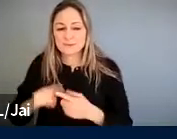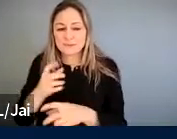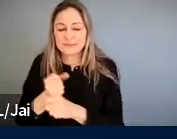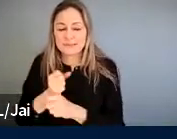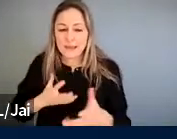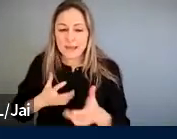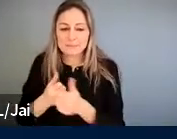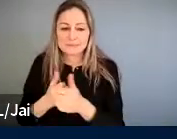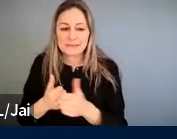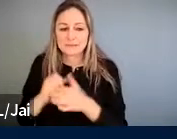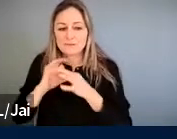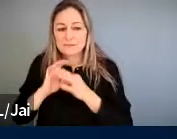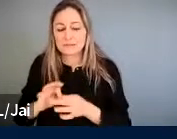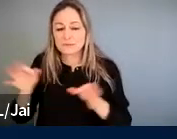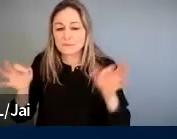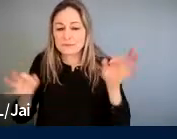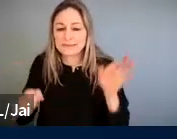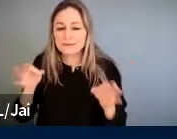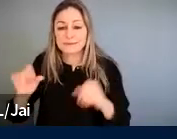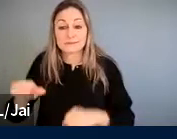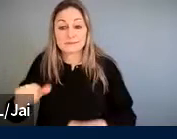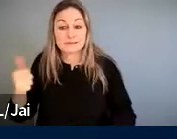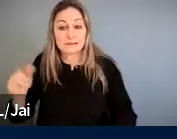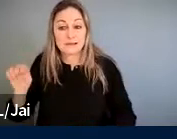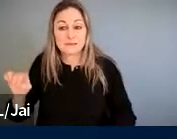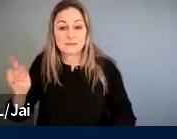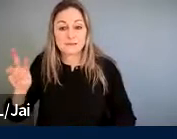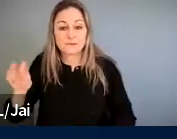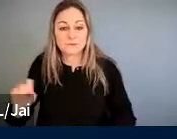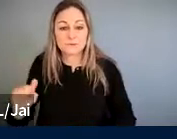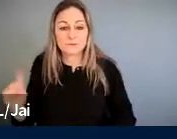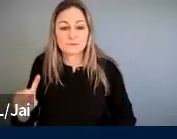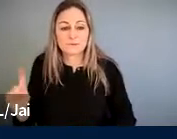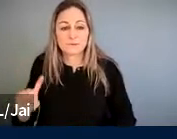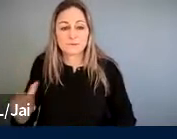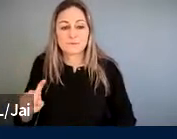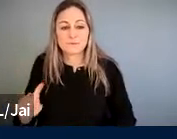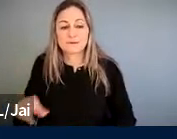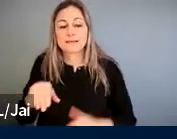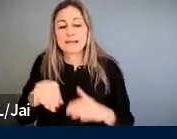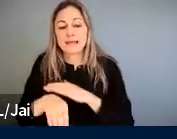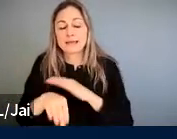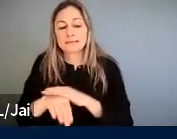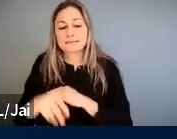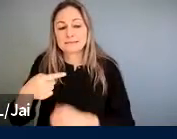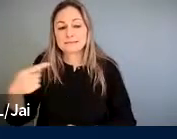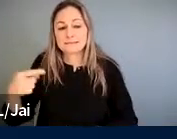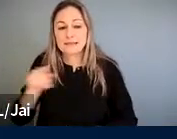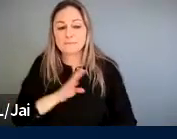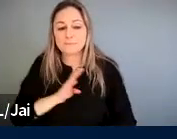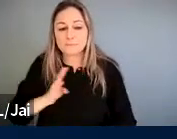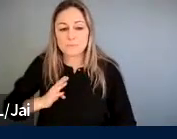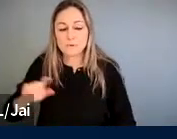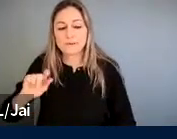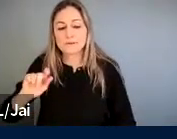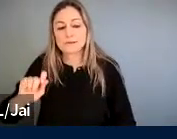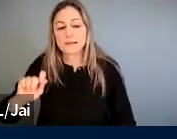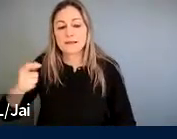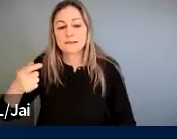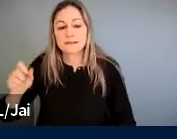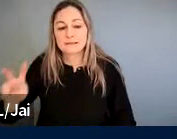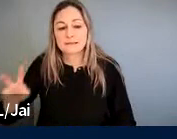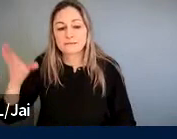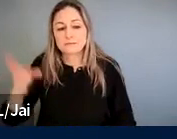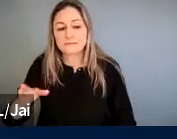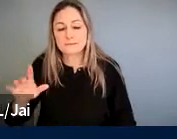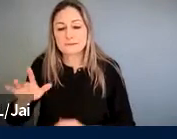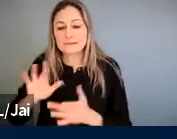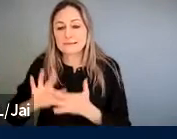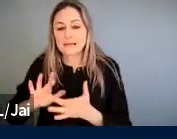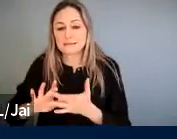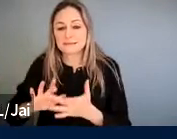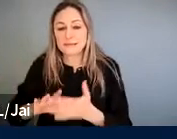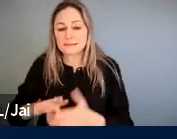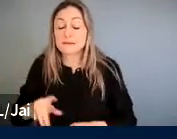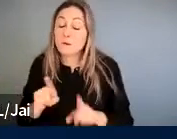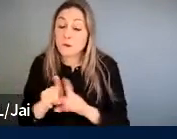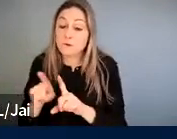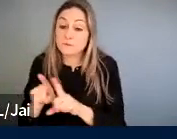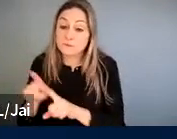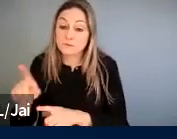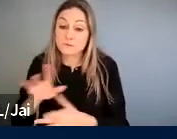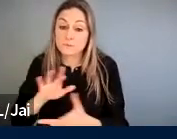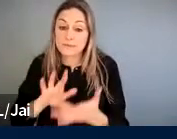the hearings and other news. That's at access board.gov/contact. You can also contact AAPD